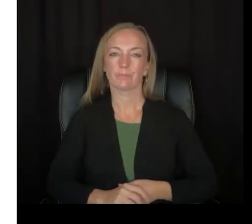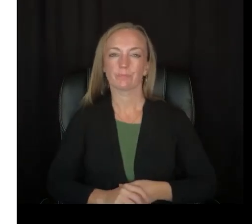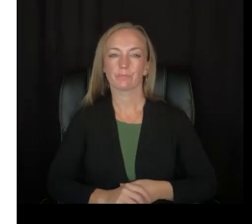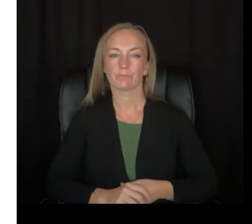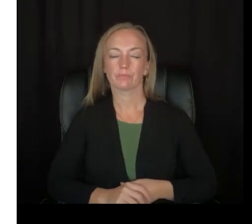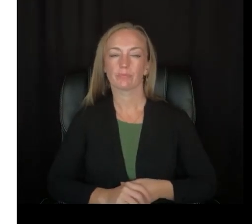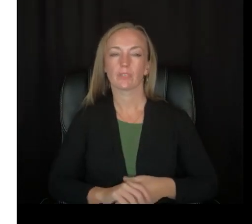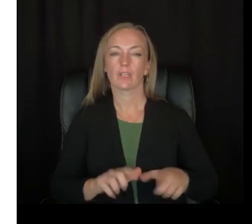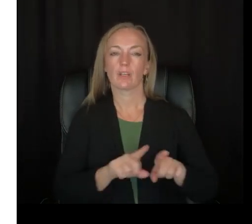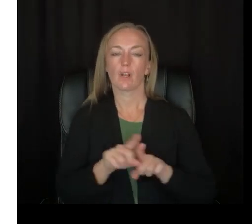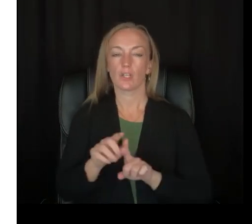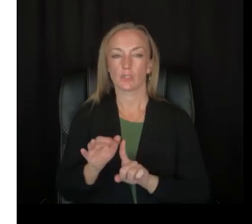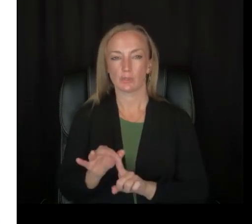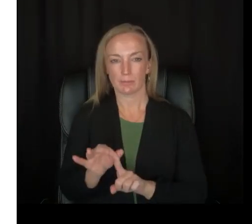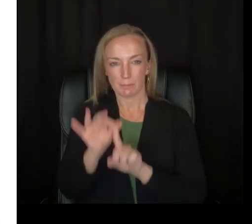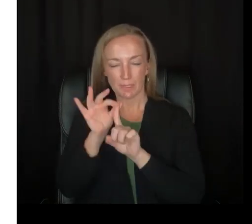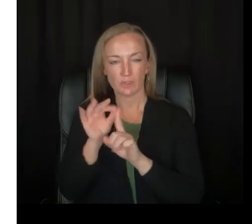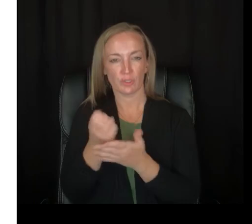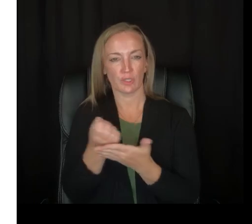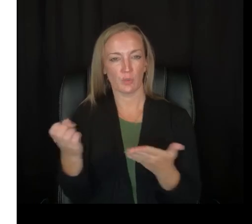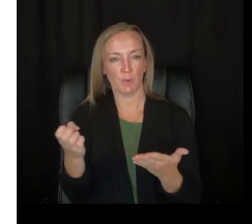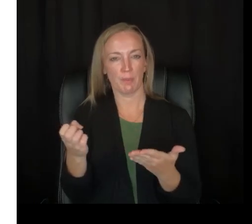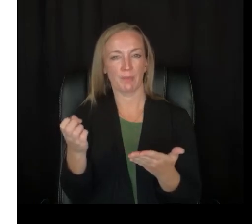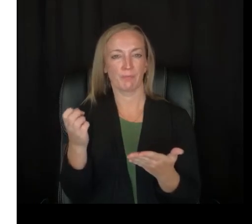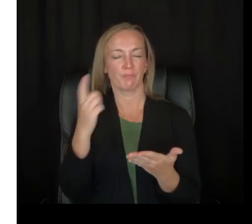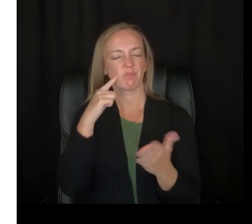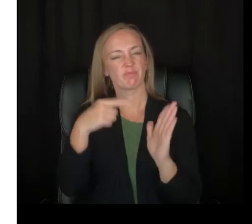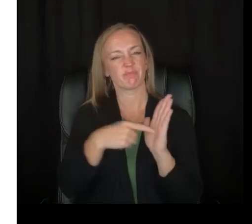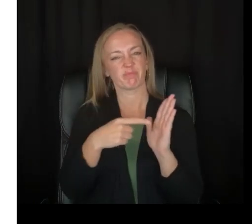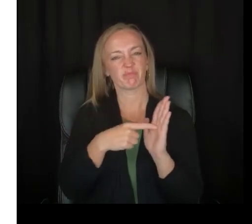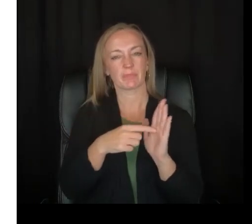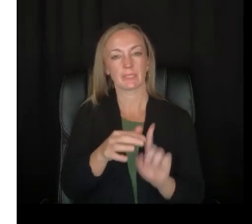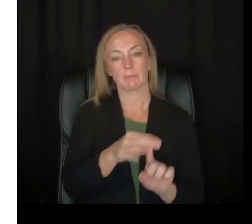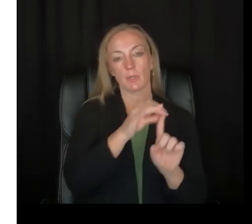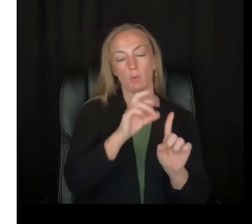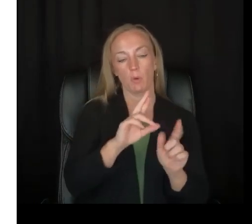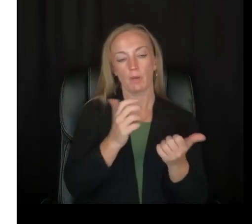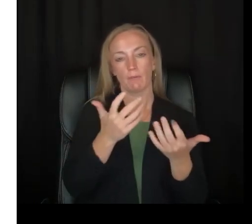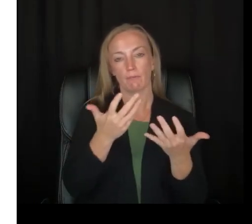Also specialized equipment such as special or adapted buses,